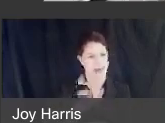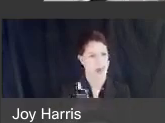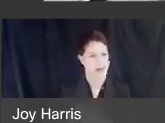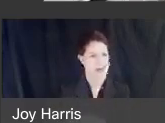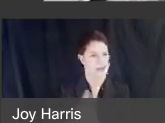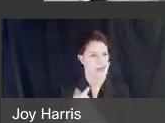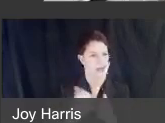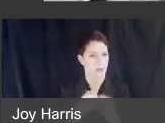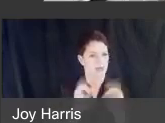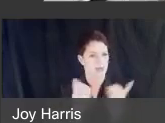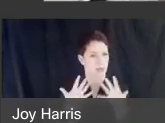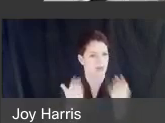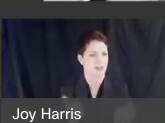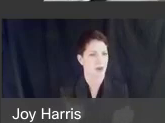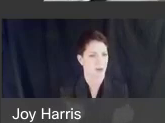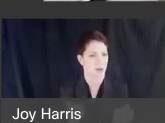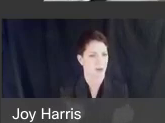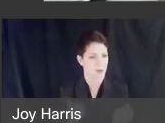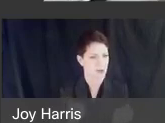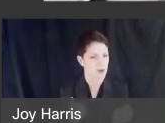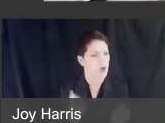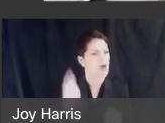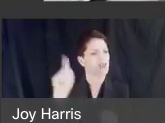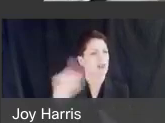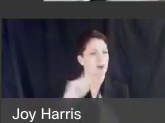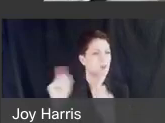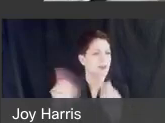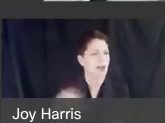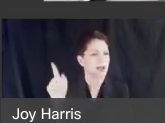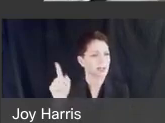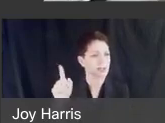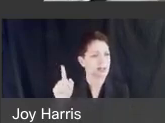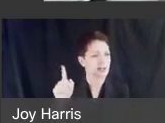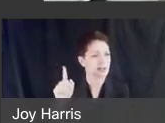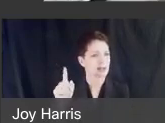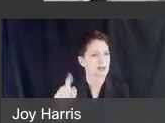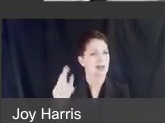Health, I mean, what was their reaction? What did Acting Secretary Beam or others on the call say,